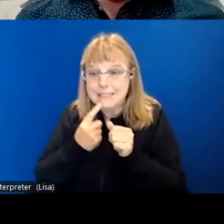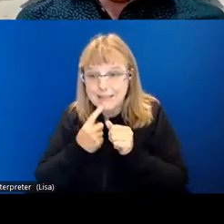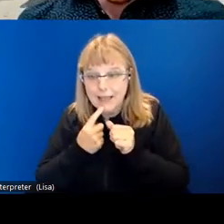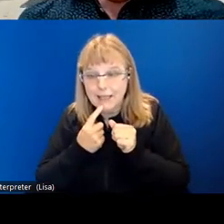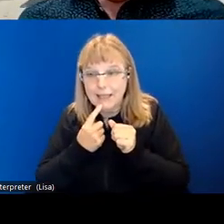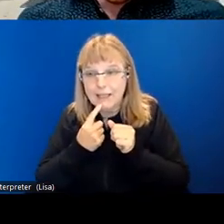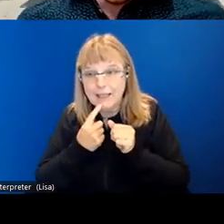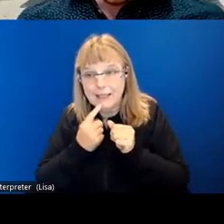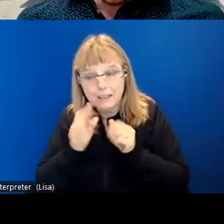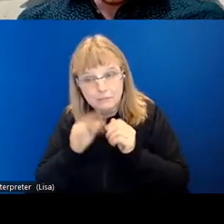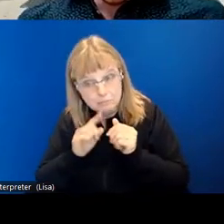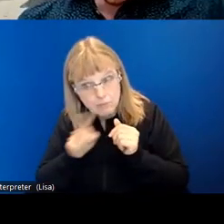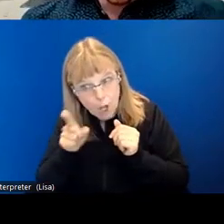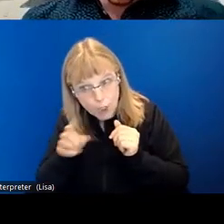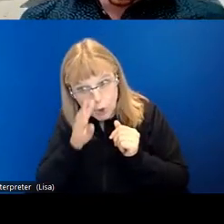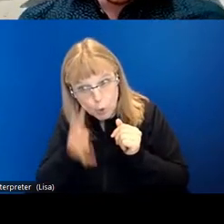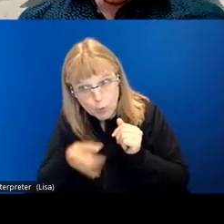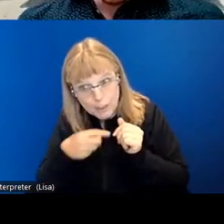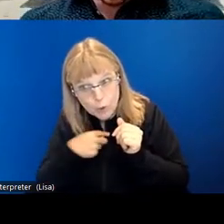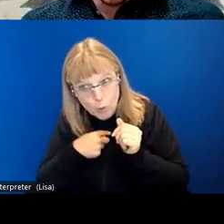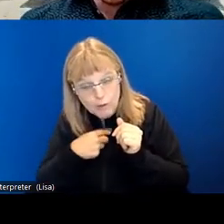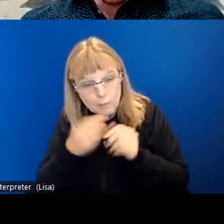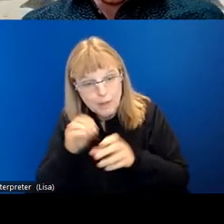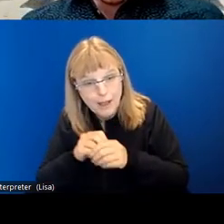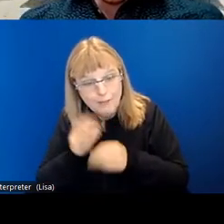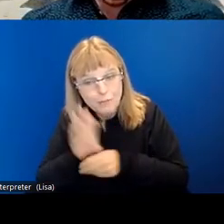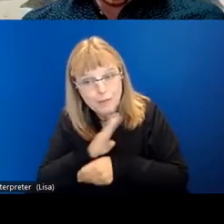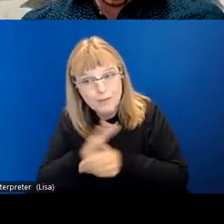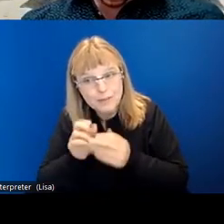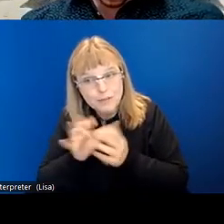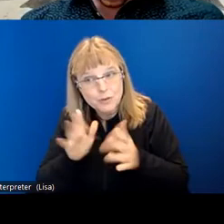"Are you ignoring me? I've been in this business too long to be ignored."